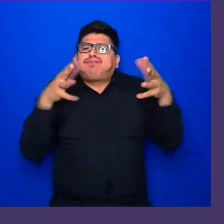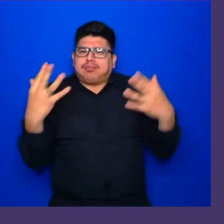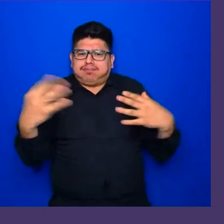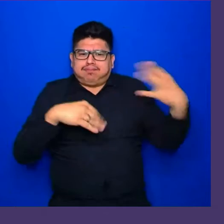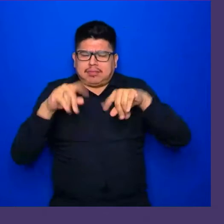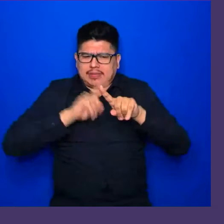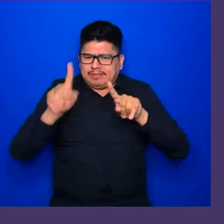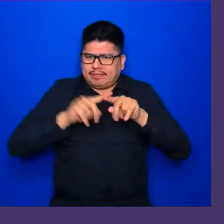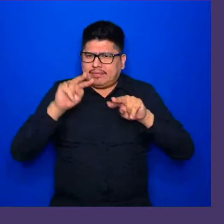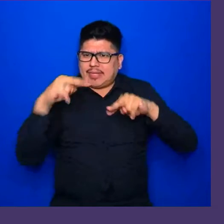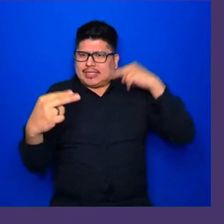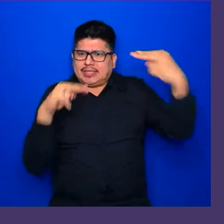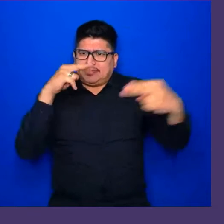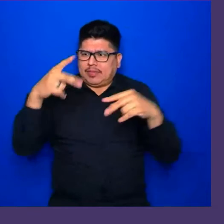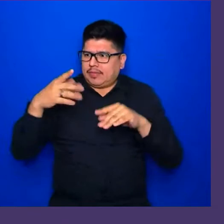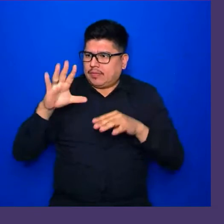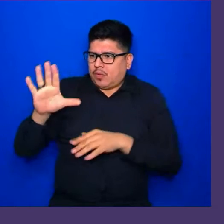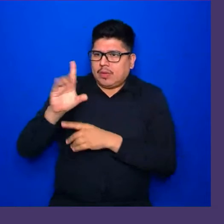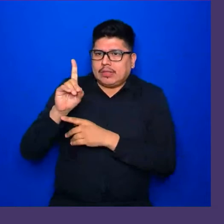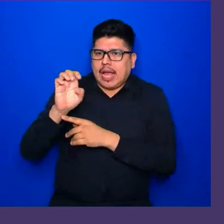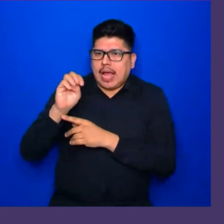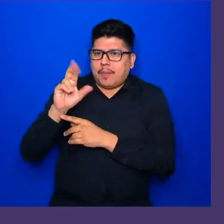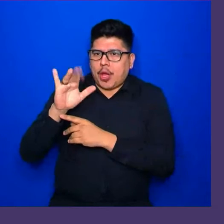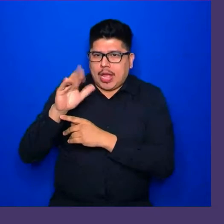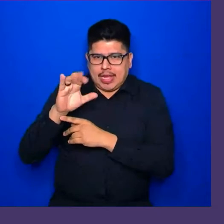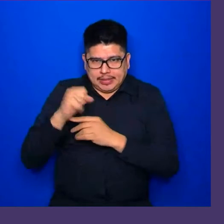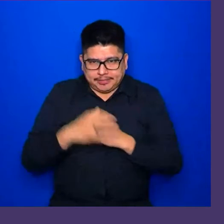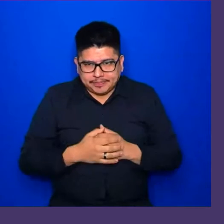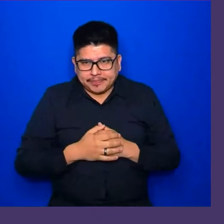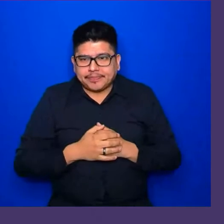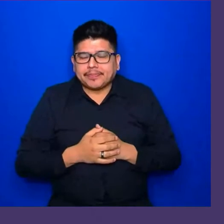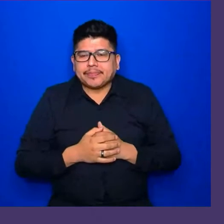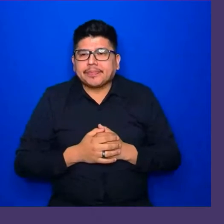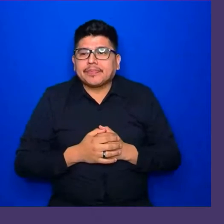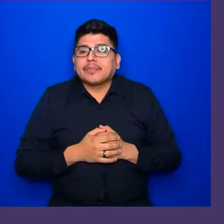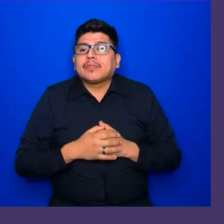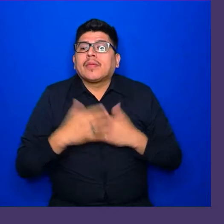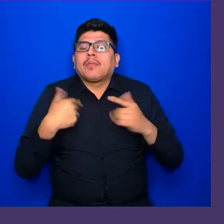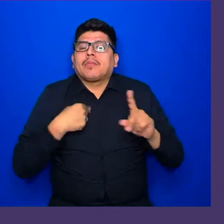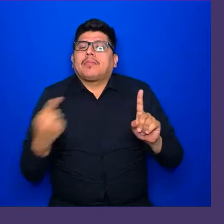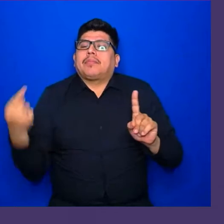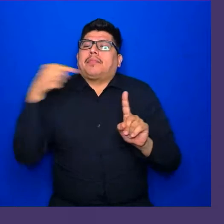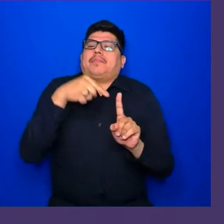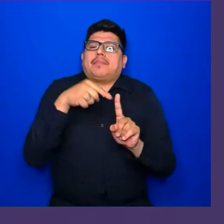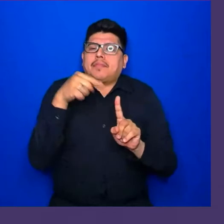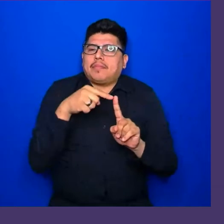disrupting the narrative. One of the highlights of my year was getting to see you partner